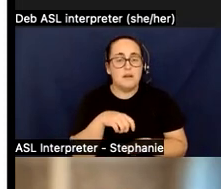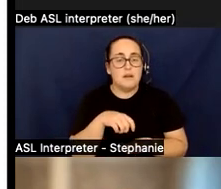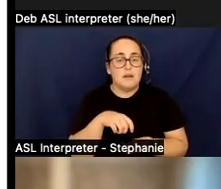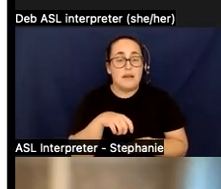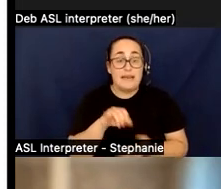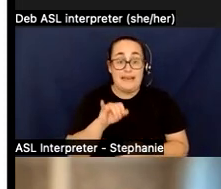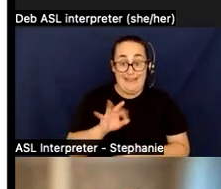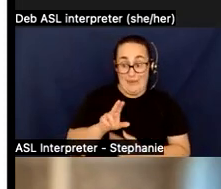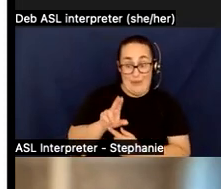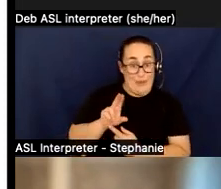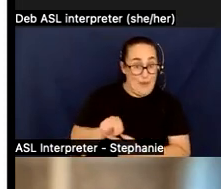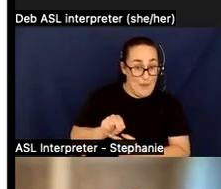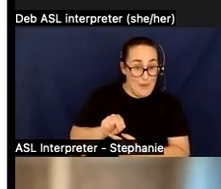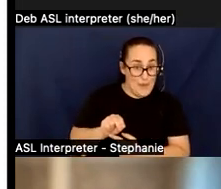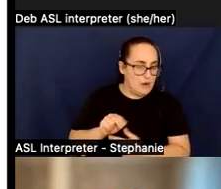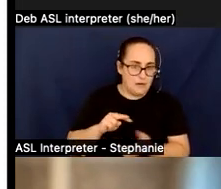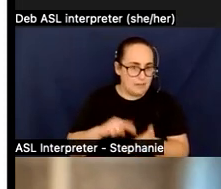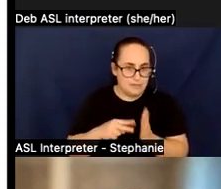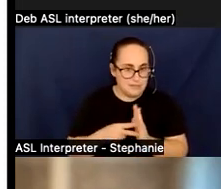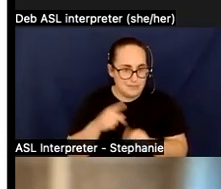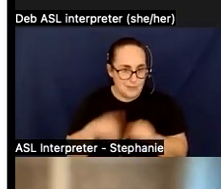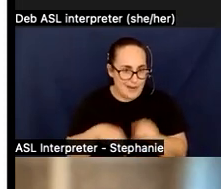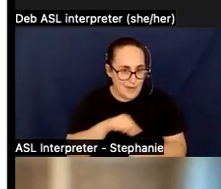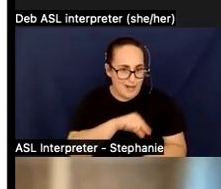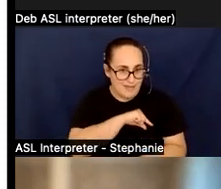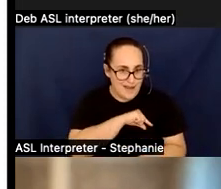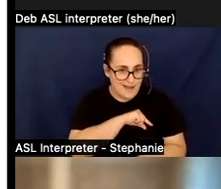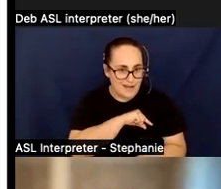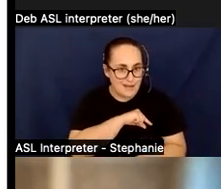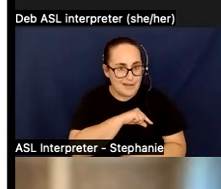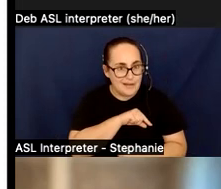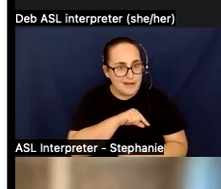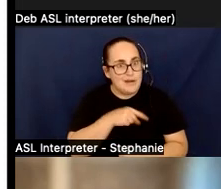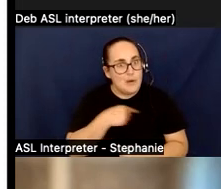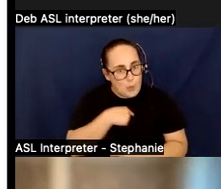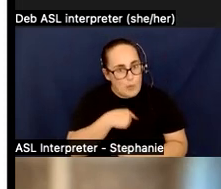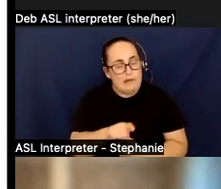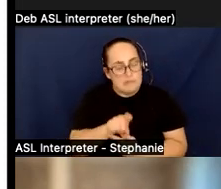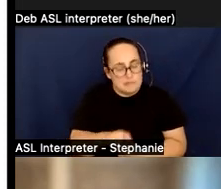be eligible. That's a really big thing. We need to know that you have location set for this and